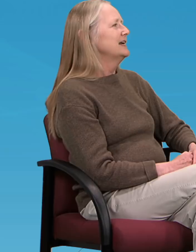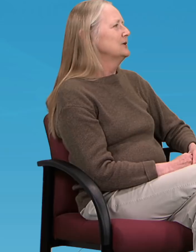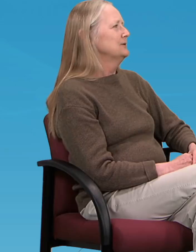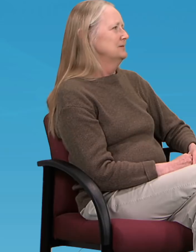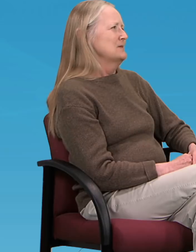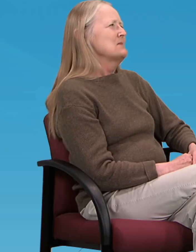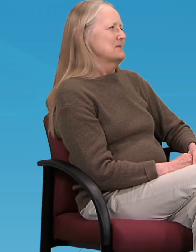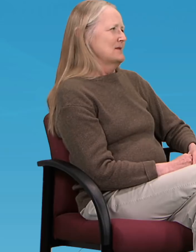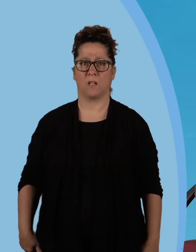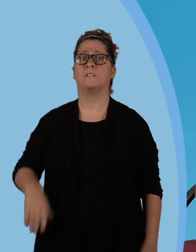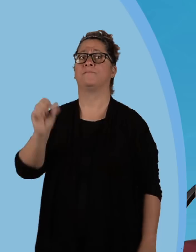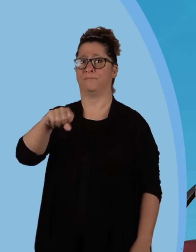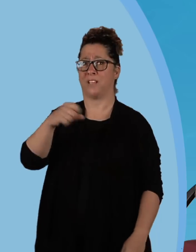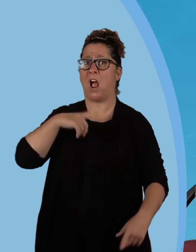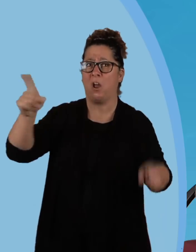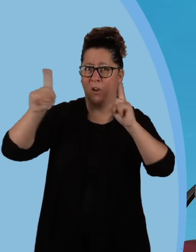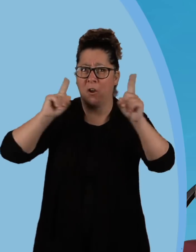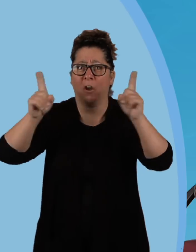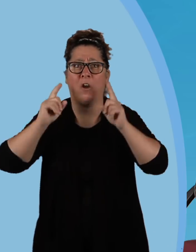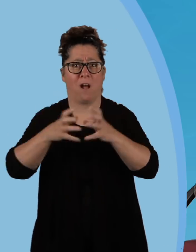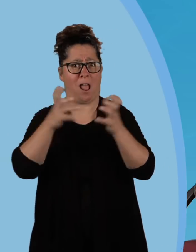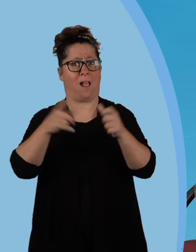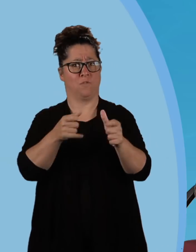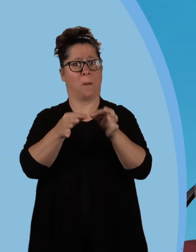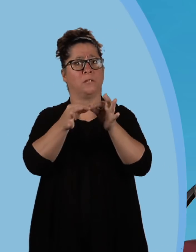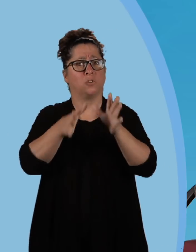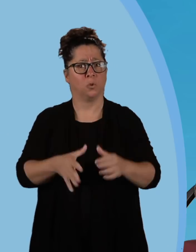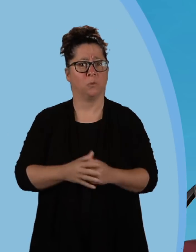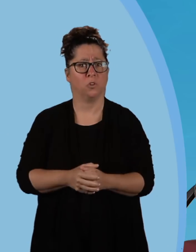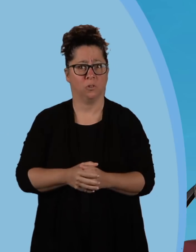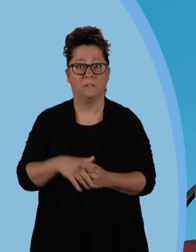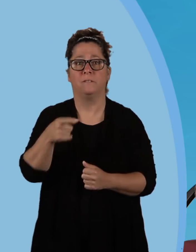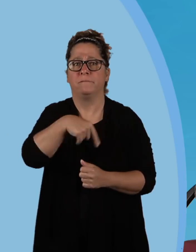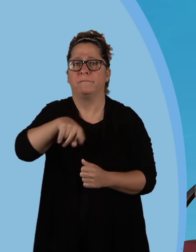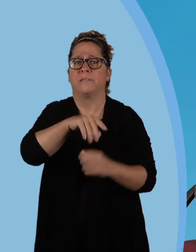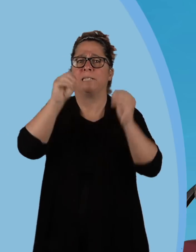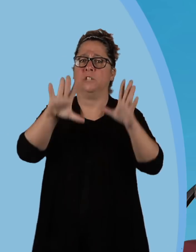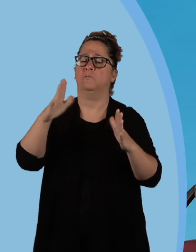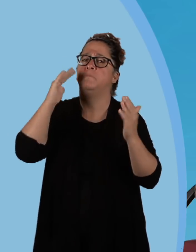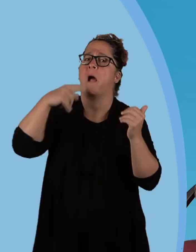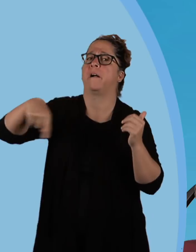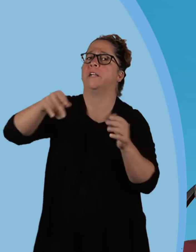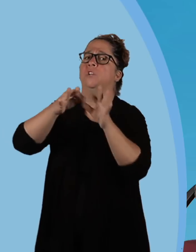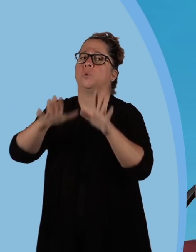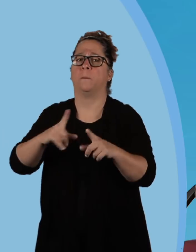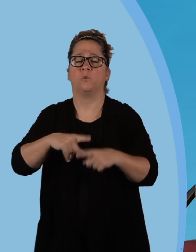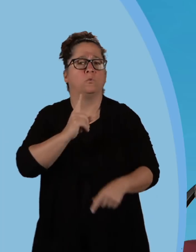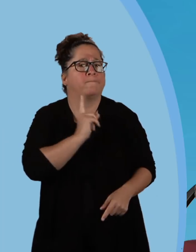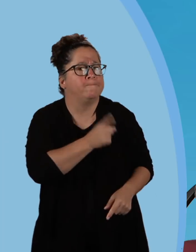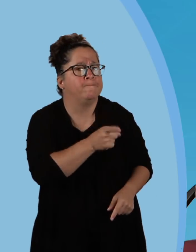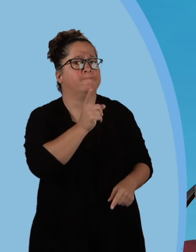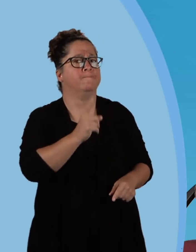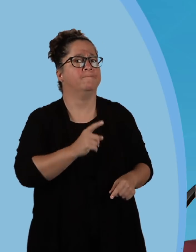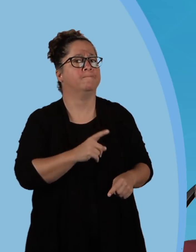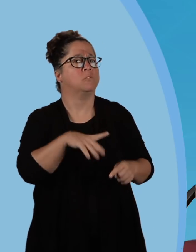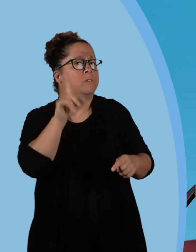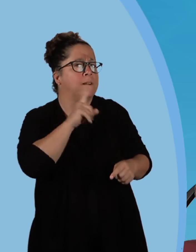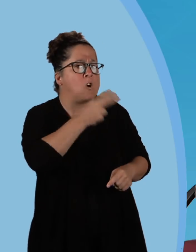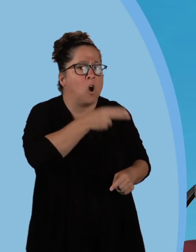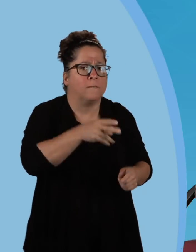Thank you for explaining that. Yeah, I hear that from interpreters a lot, that the teacher expects them to discipline the deaf or hard of hearing student.